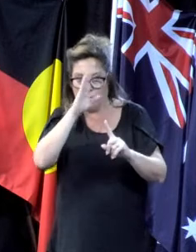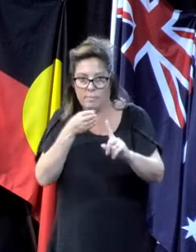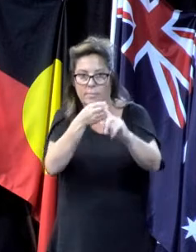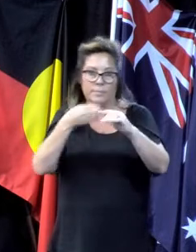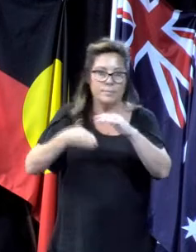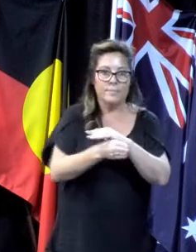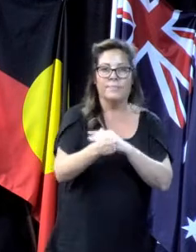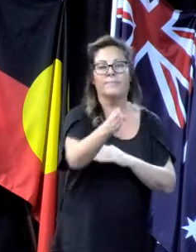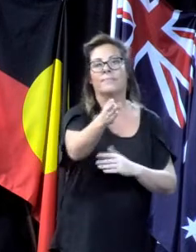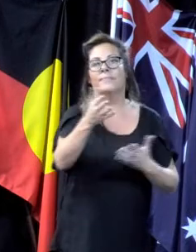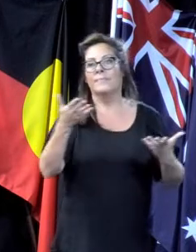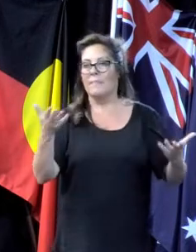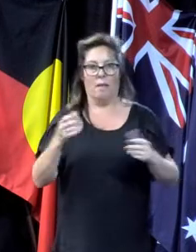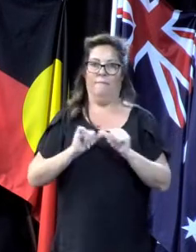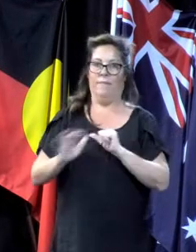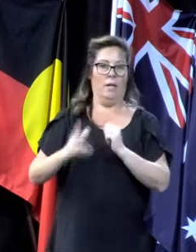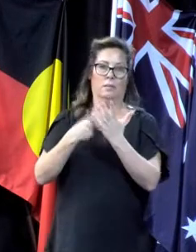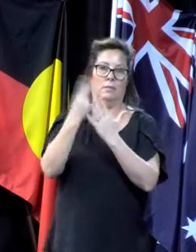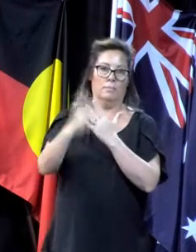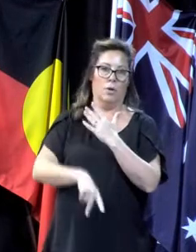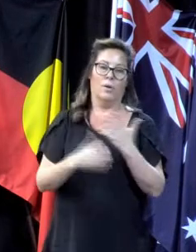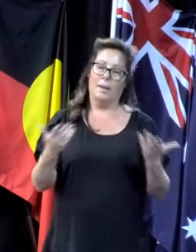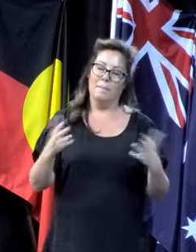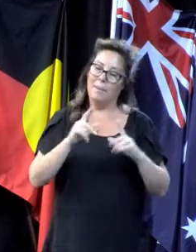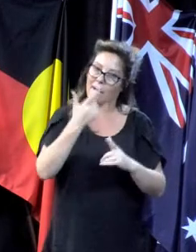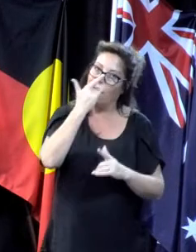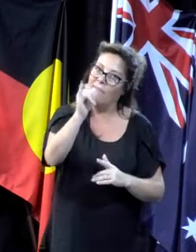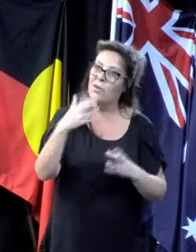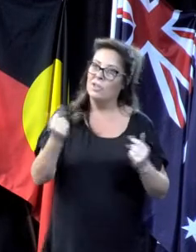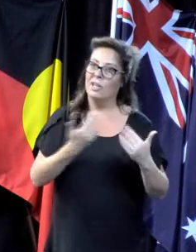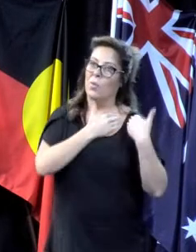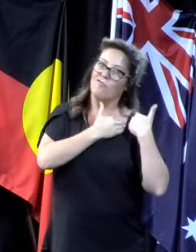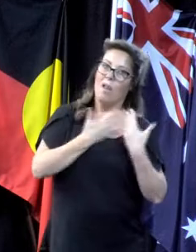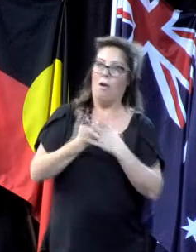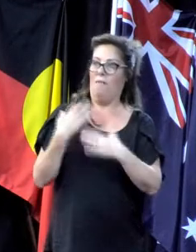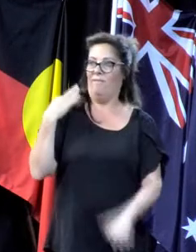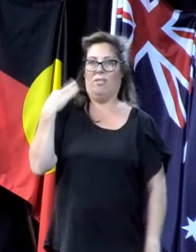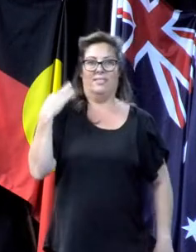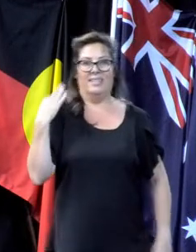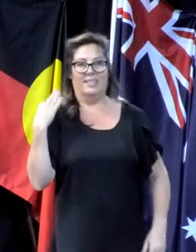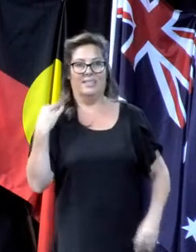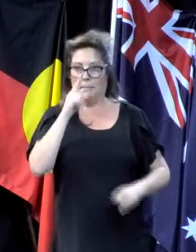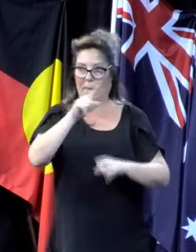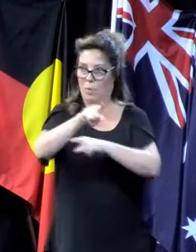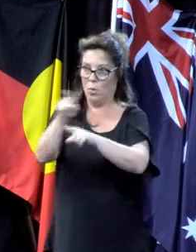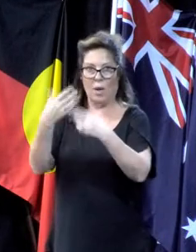on volunteers, like-minded people to come together and give up... give up their time and source funding wherever we can get it.